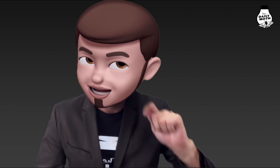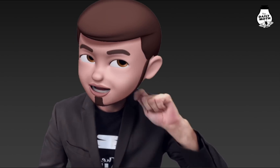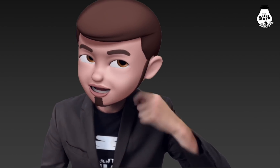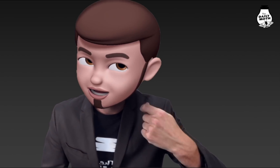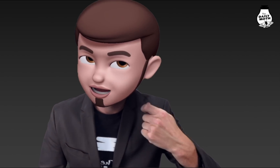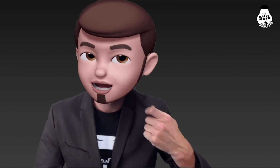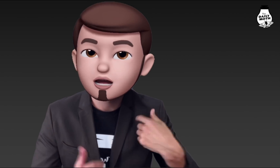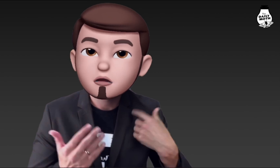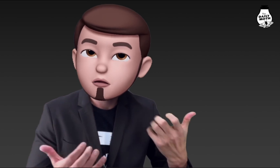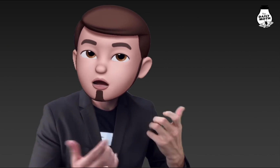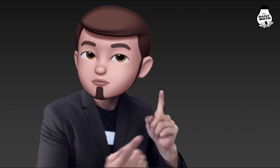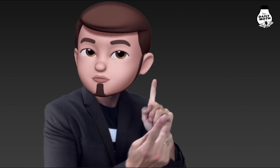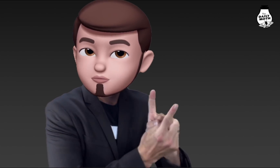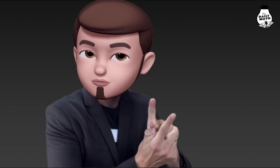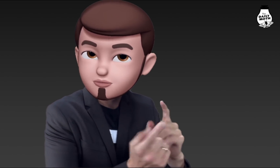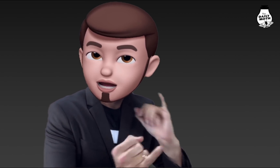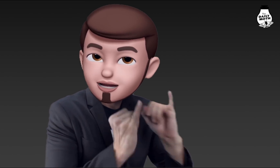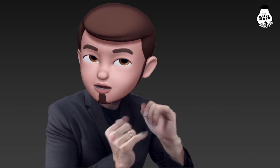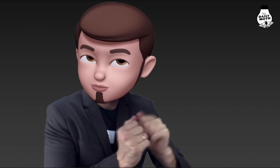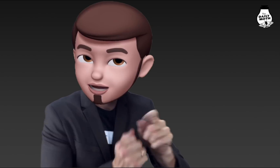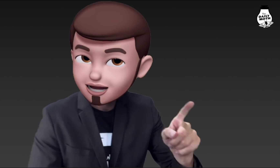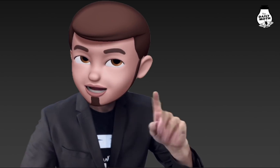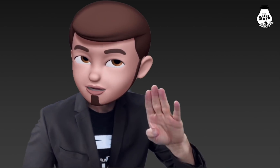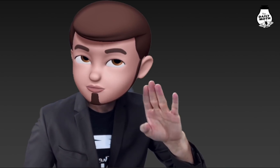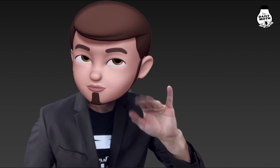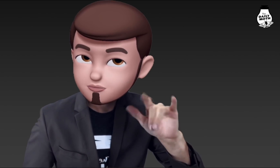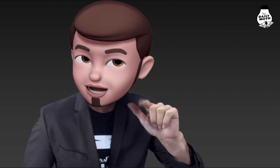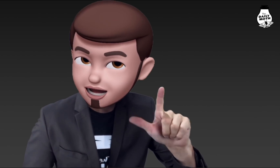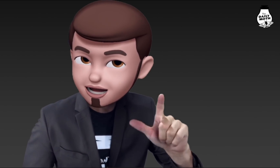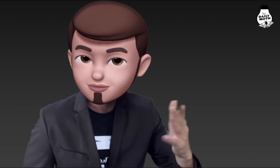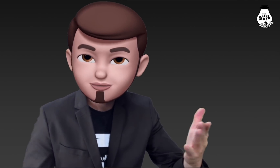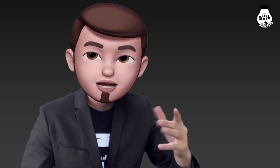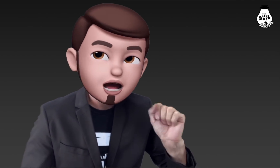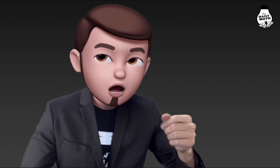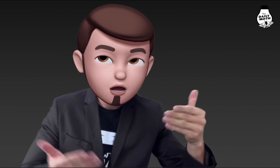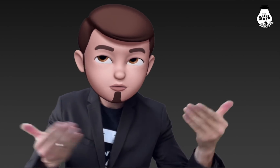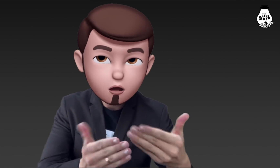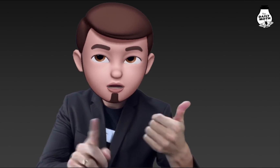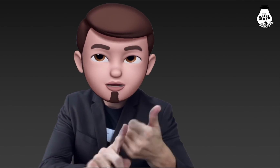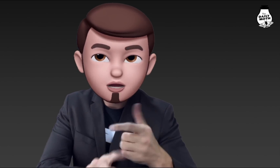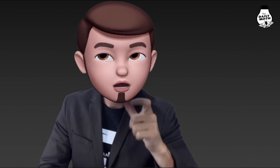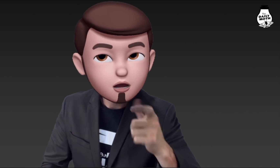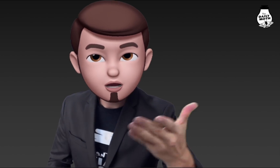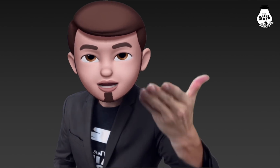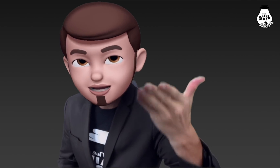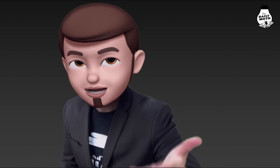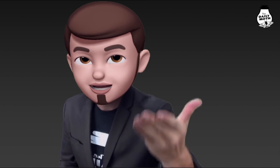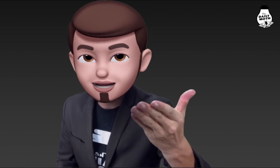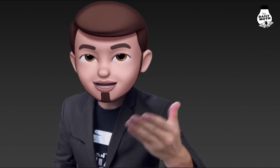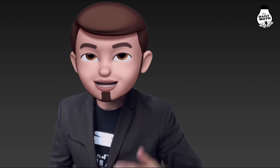Cool! I did an interview with Bilal. Can you introduce yourself, who you are?